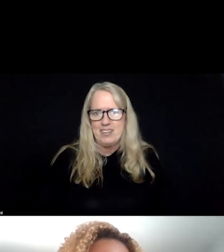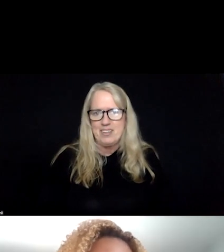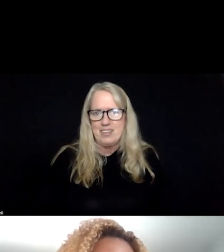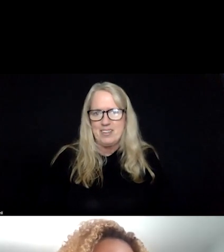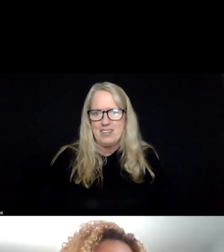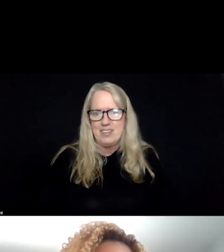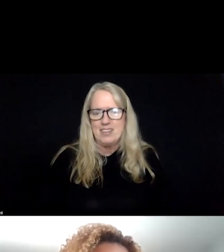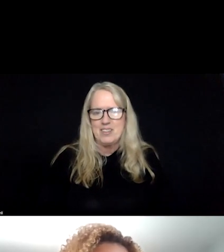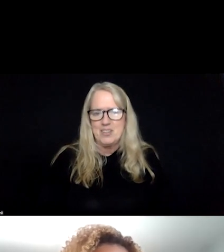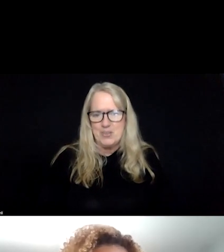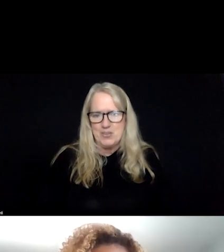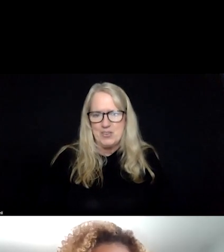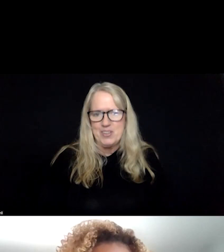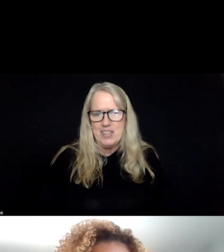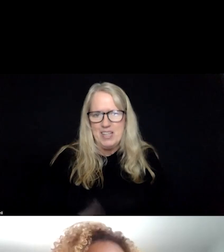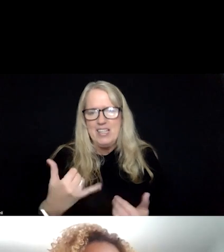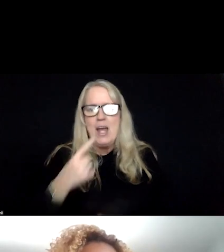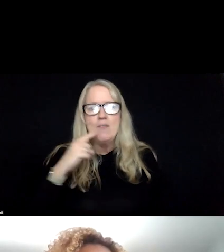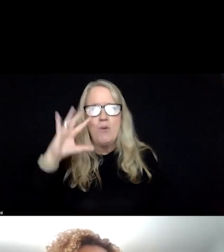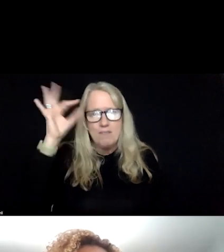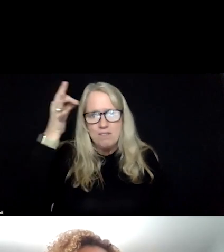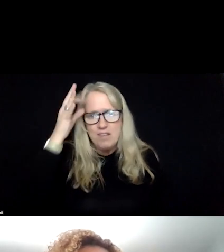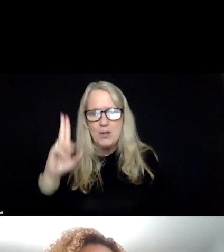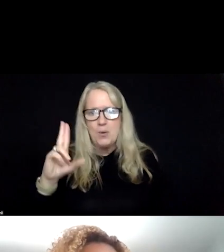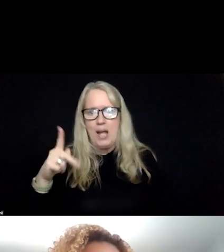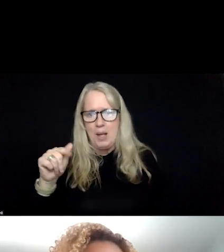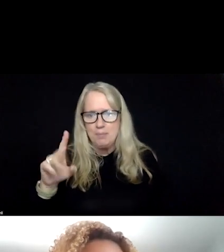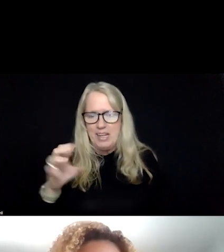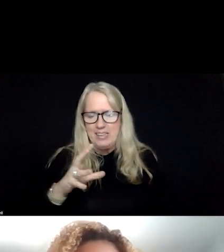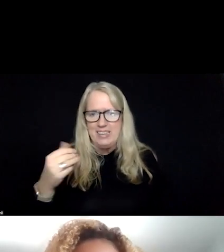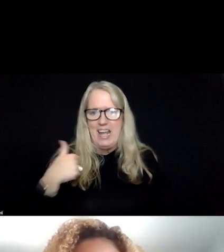WE ARE GOING TO GO FOR FEDERAL UPDATES. WE HAVE SARAH FROM THE